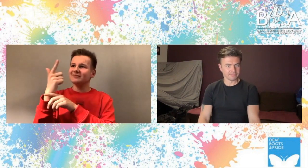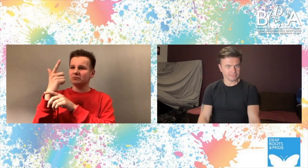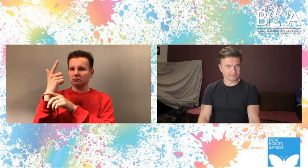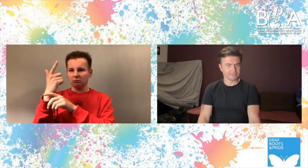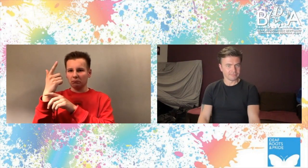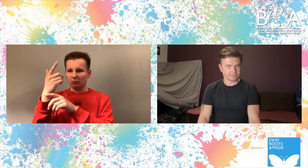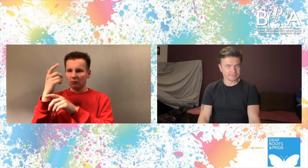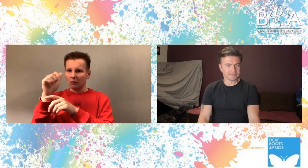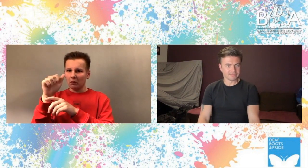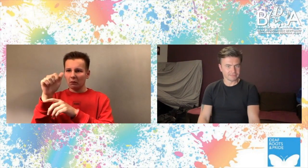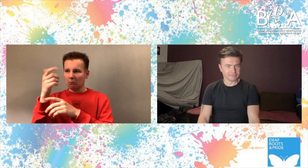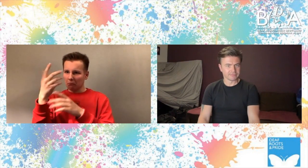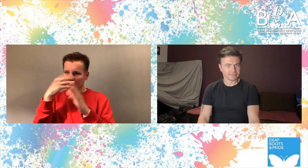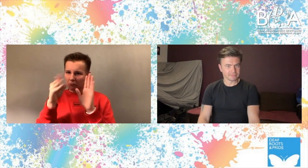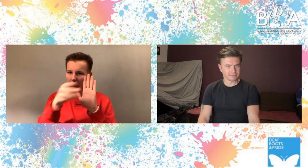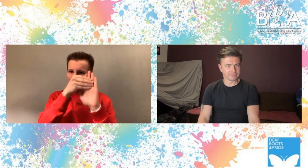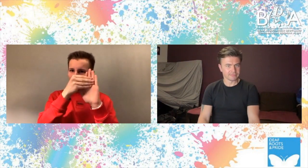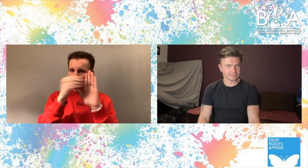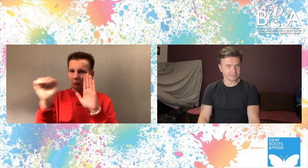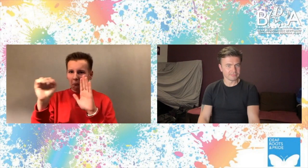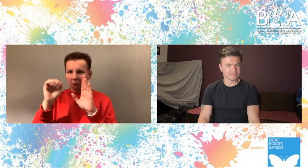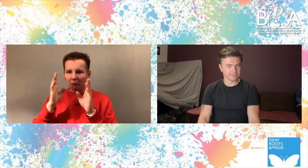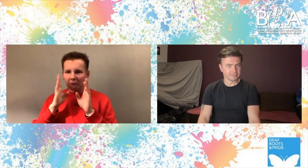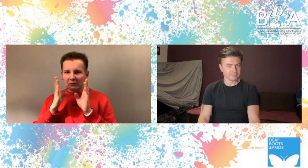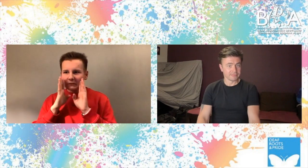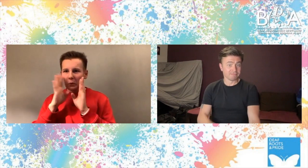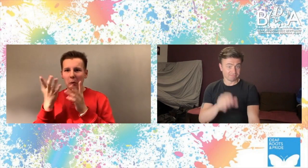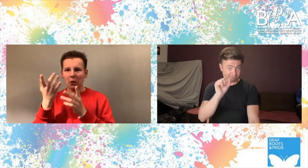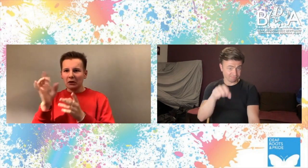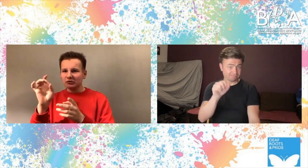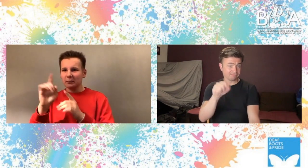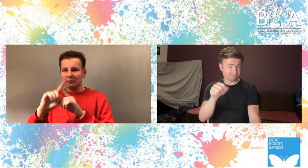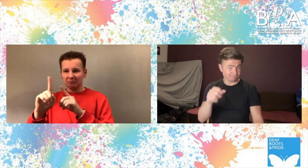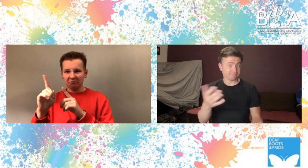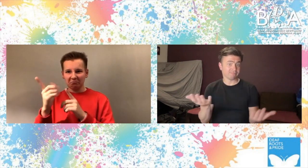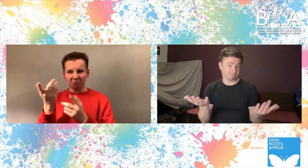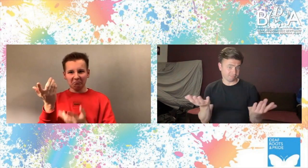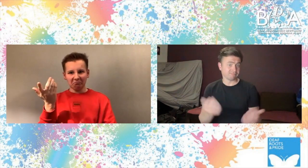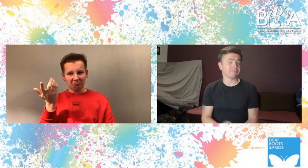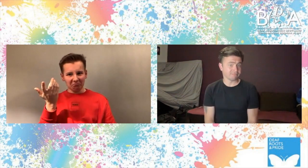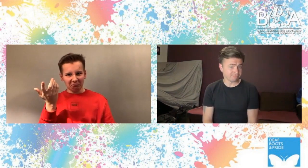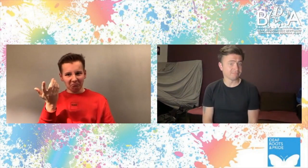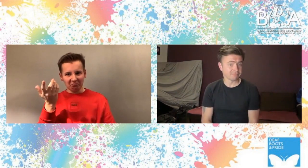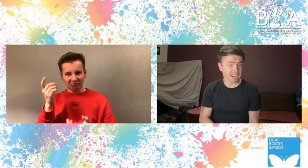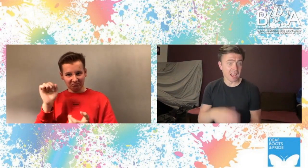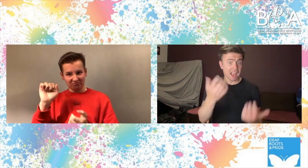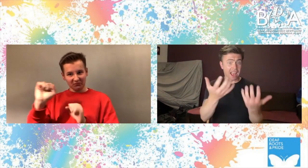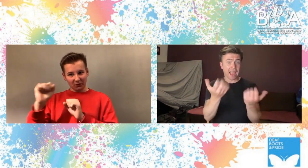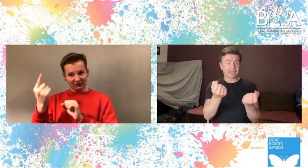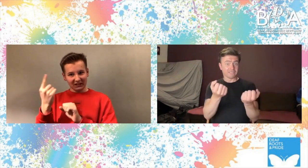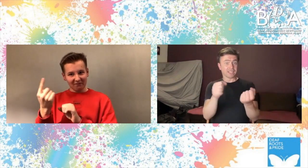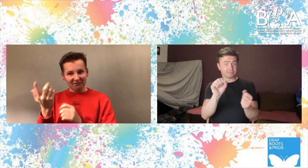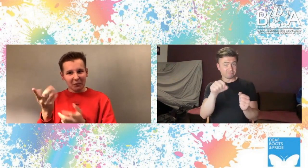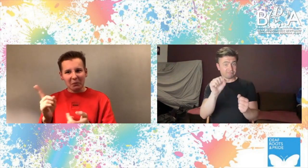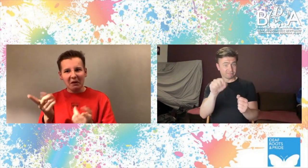put them online and discuss them. That’s a great idea and you could do that on your own.